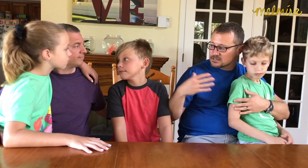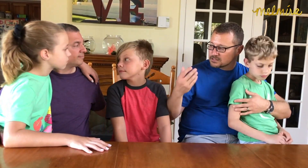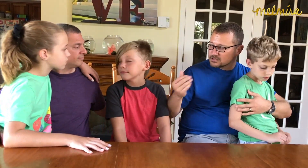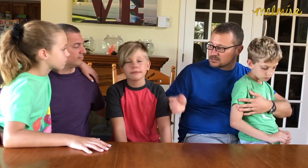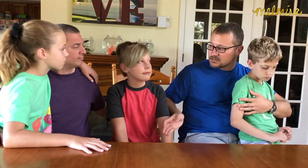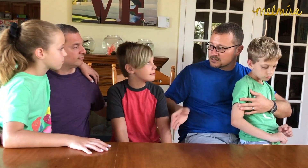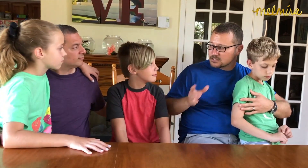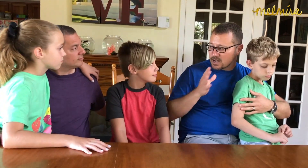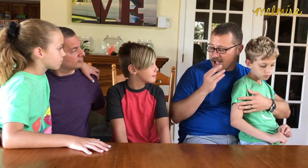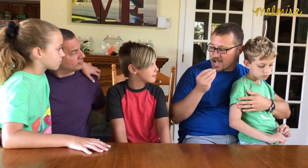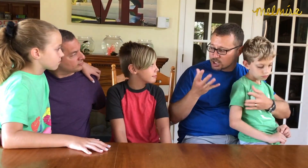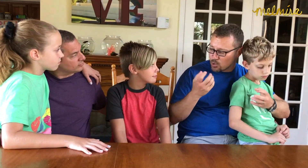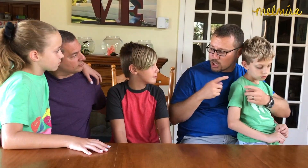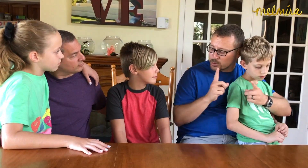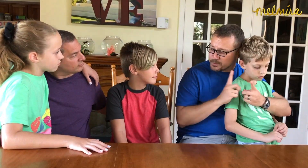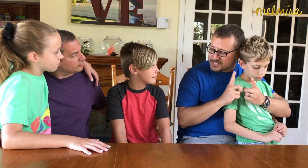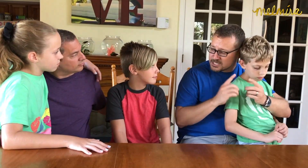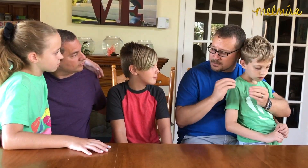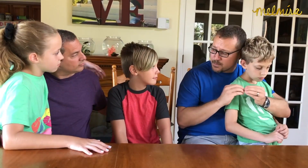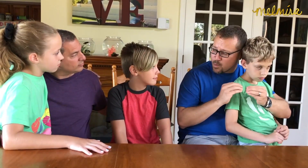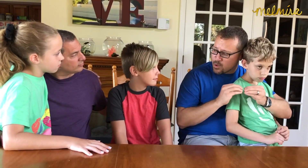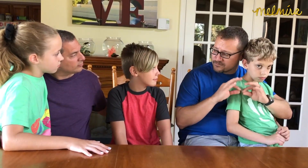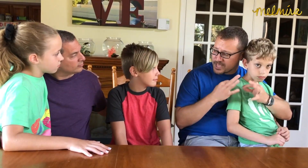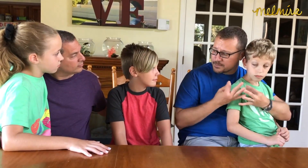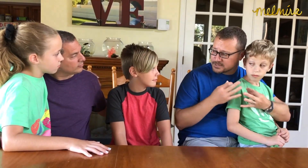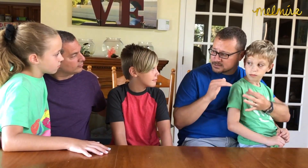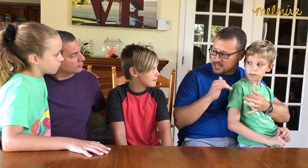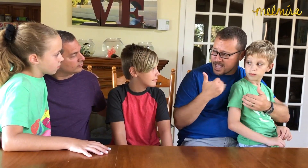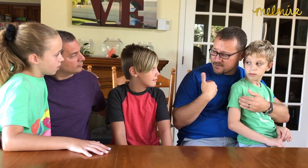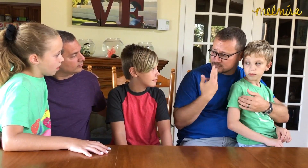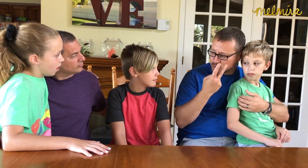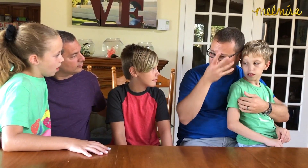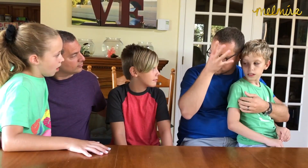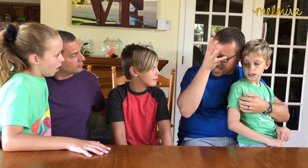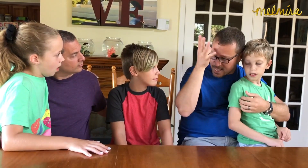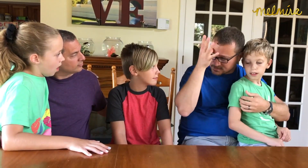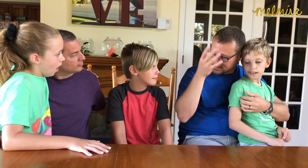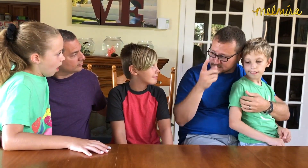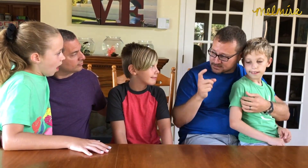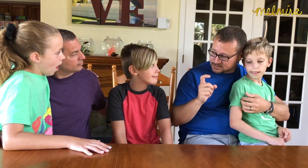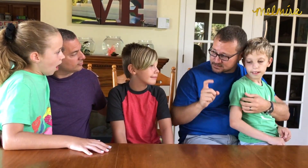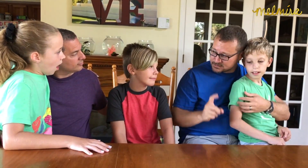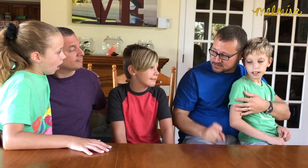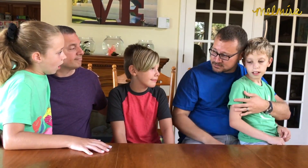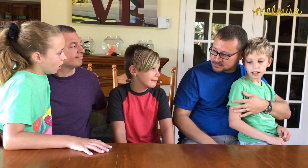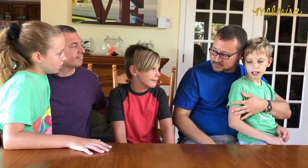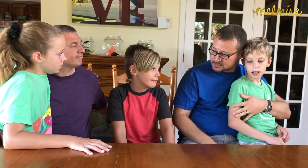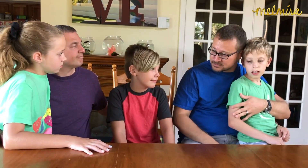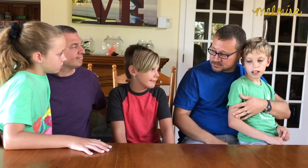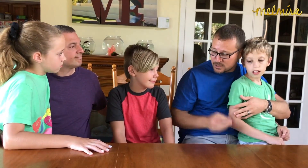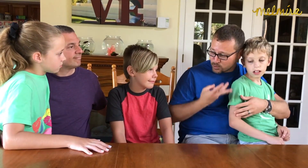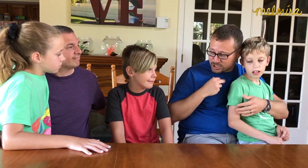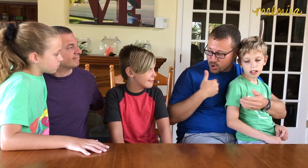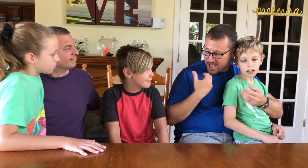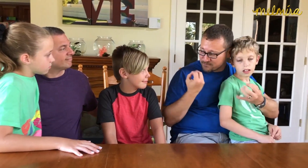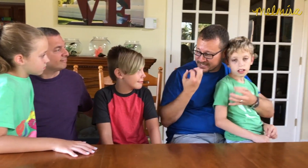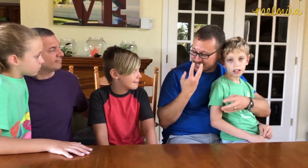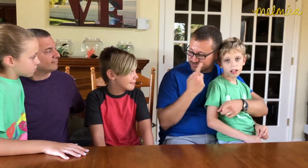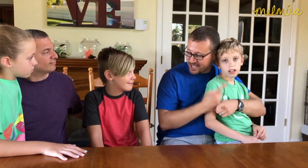And you wanted to meet more families that have two dads? Yeah. We don't have many, right?